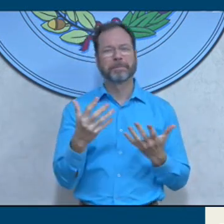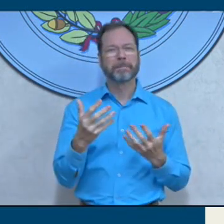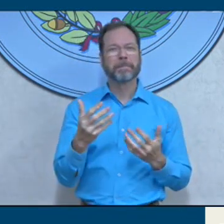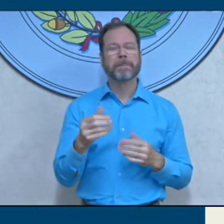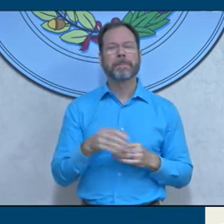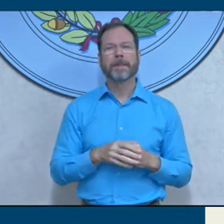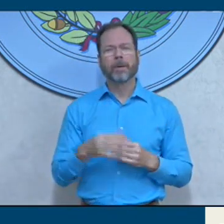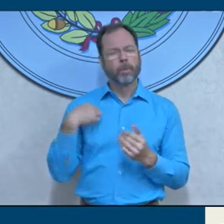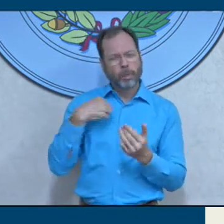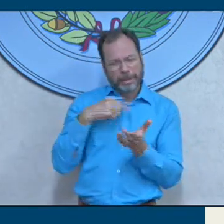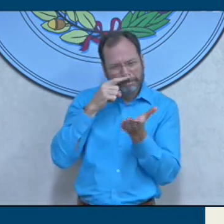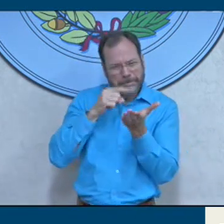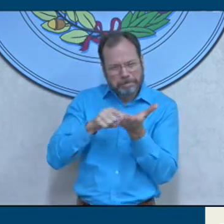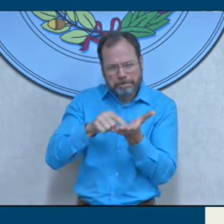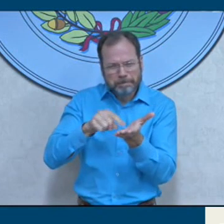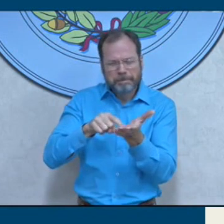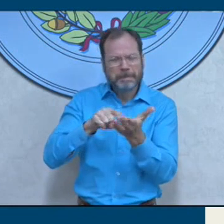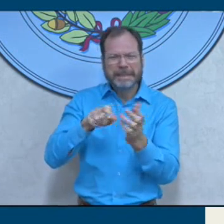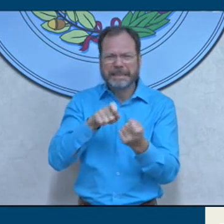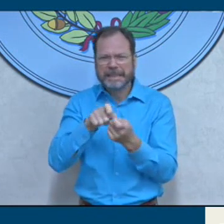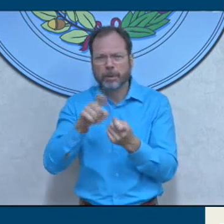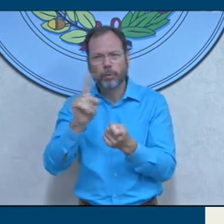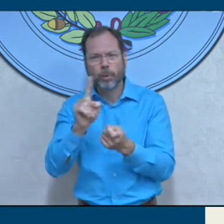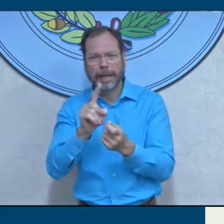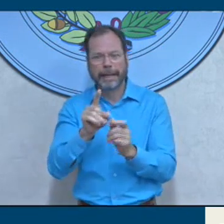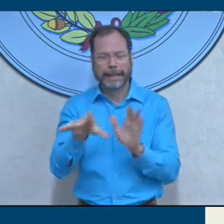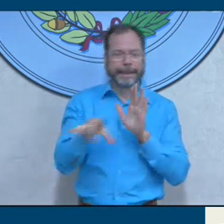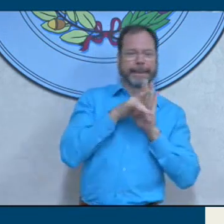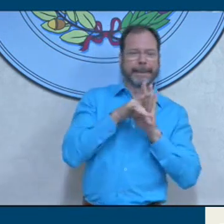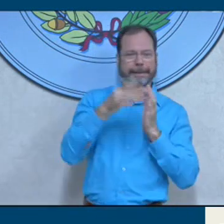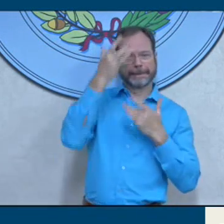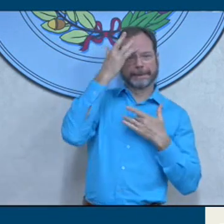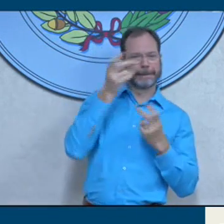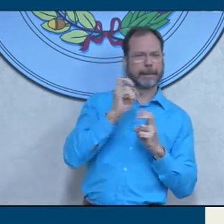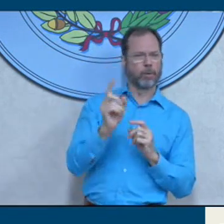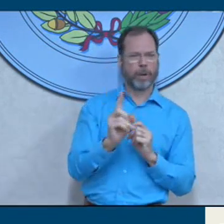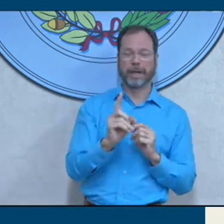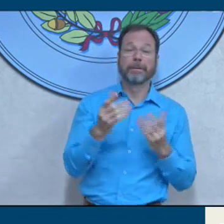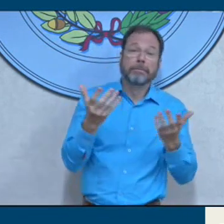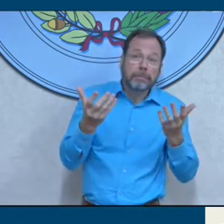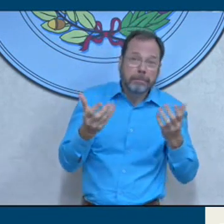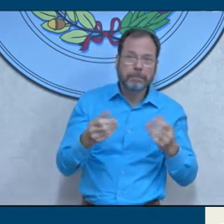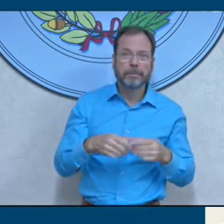HAVE BEEN PEOPLE UNDER THE AGE OF 30. IT'S HARD TO TELL